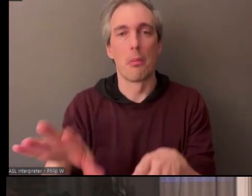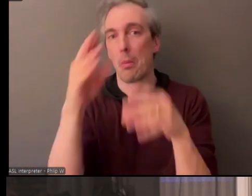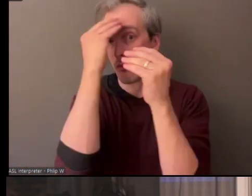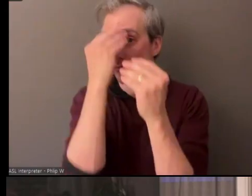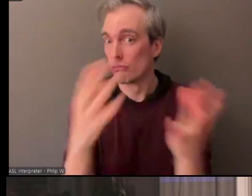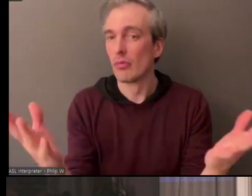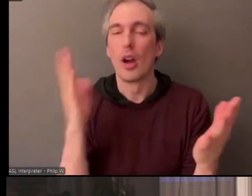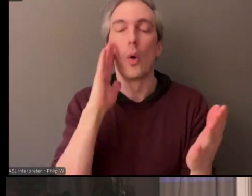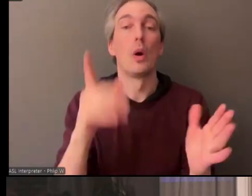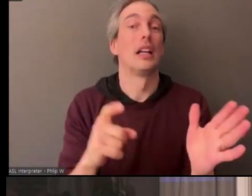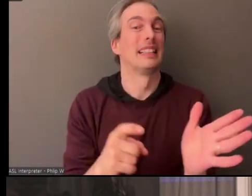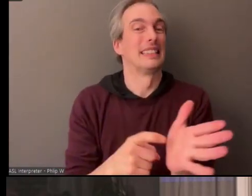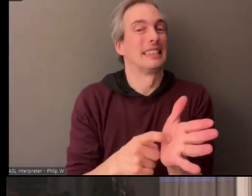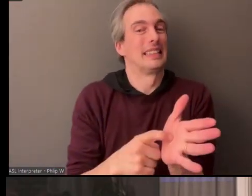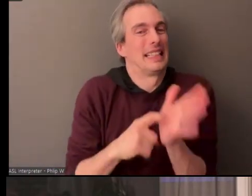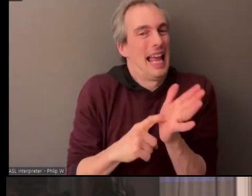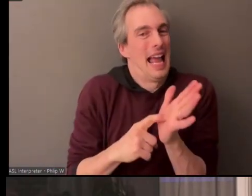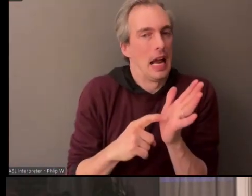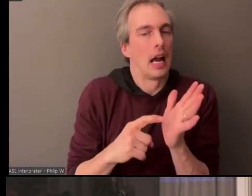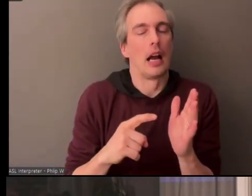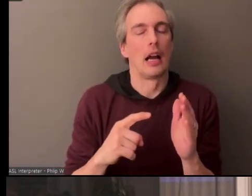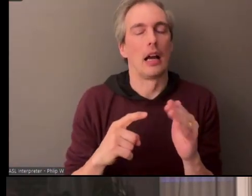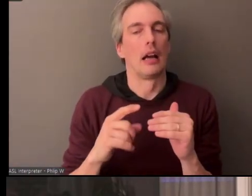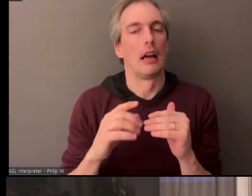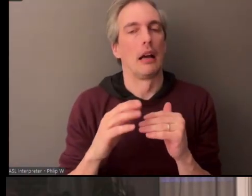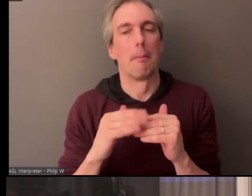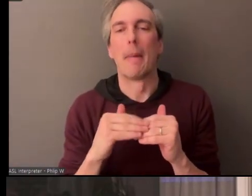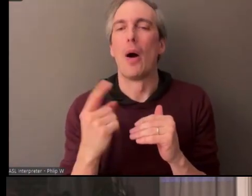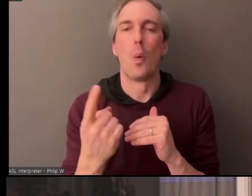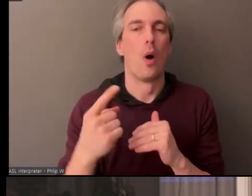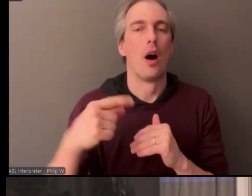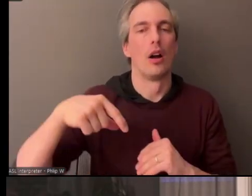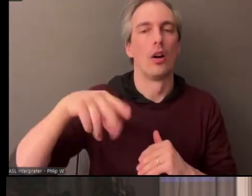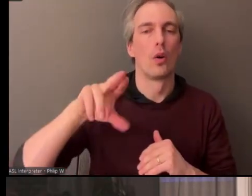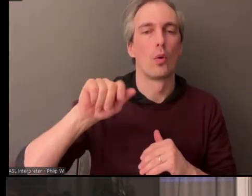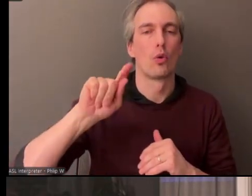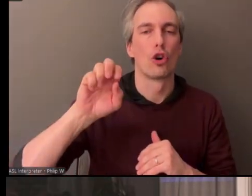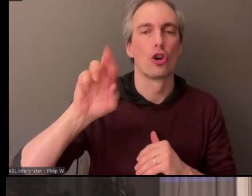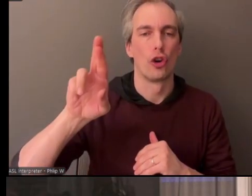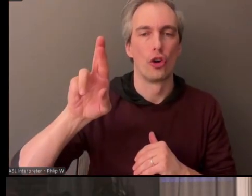But once they hit that point, they start reaching out only with the really interesting questions.